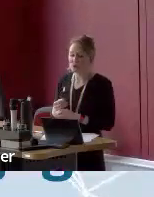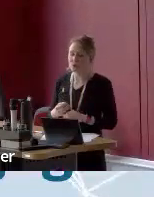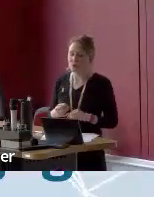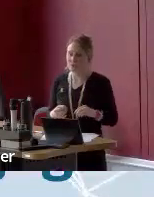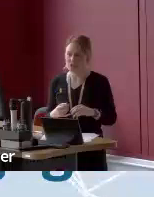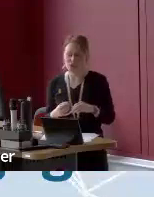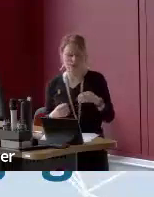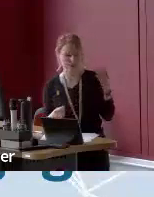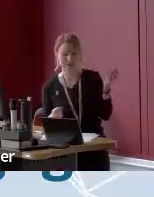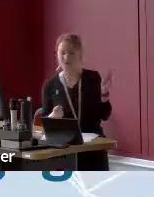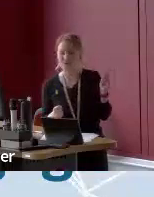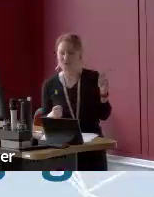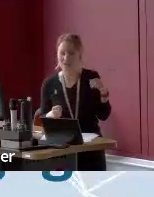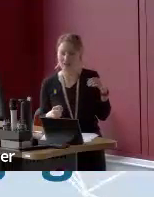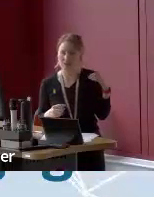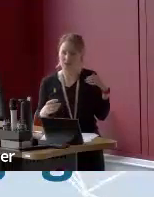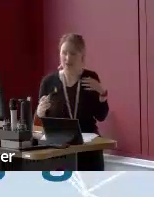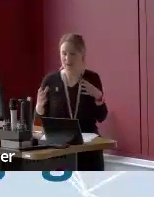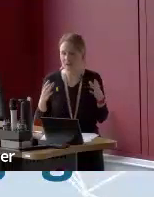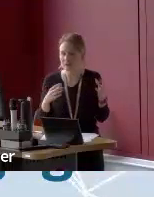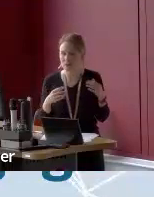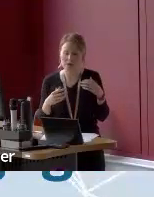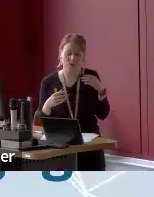people watching Coronation Street would see a storyline and it would tell, you know,